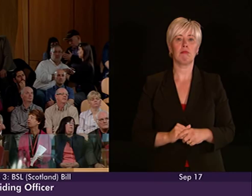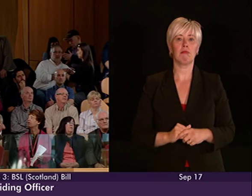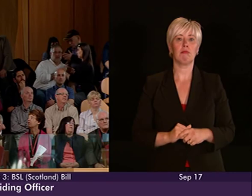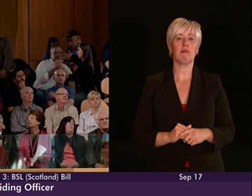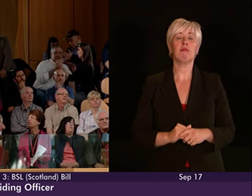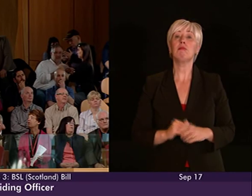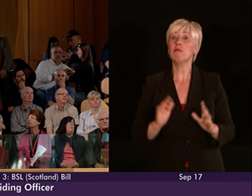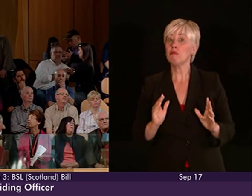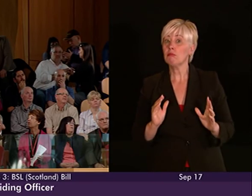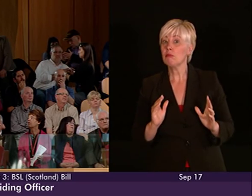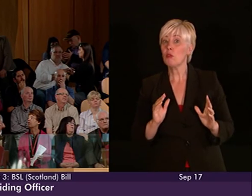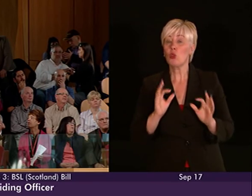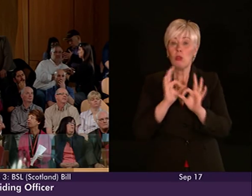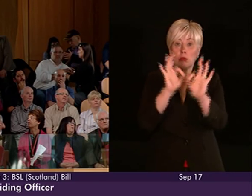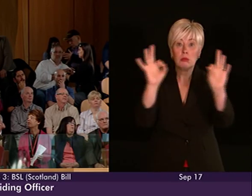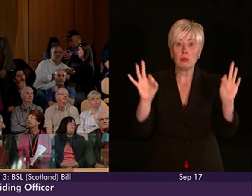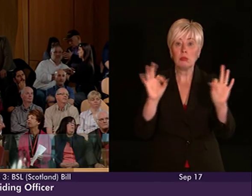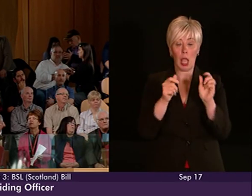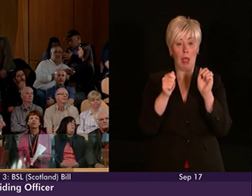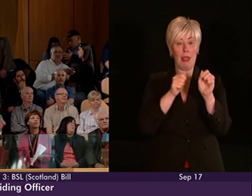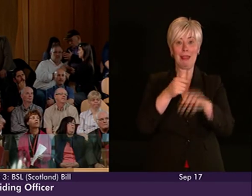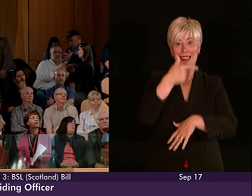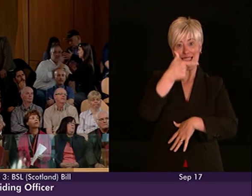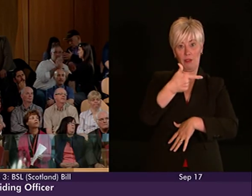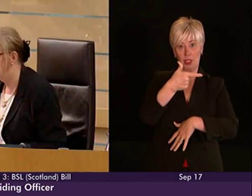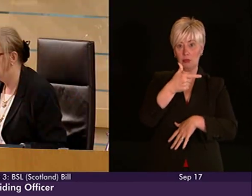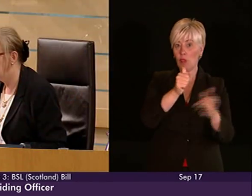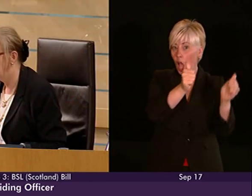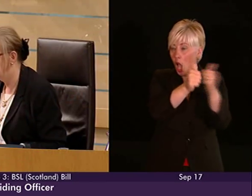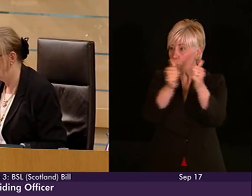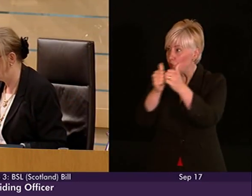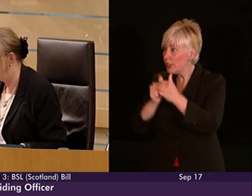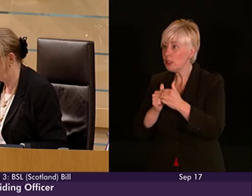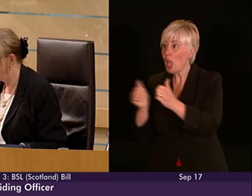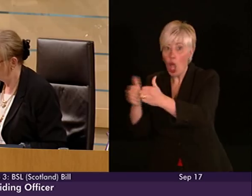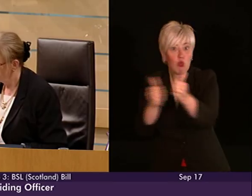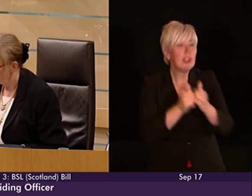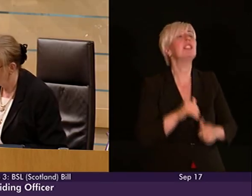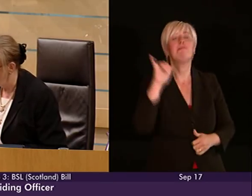The Deputy Presiding Officer: The question is, that amendment 7 be agreed to. Are we all agreed? Members: Yes.